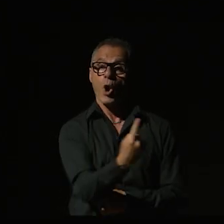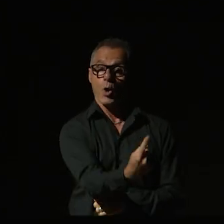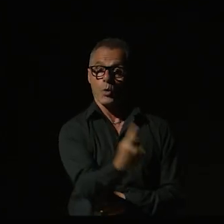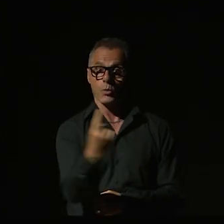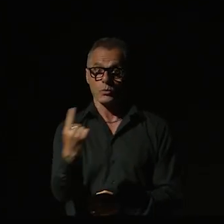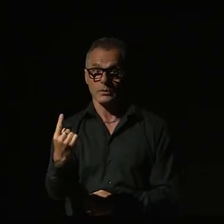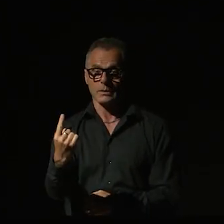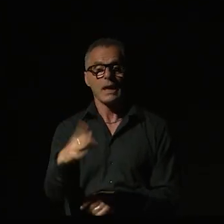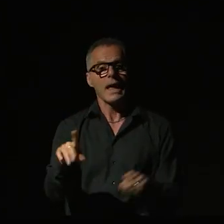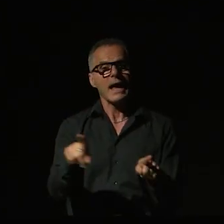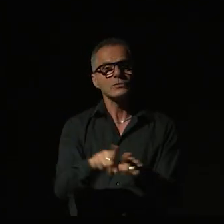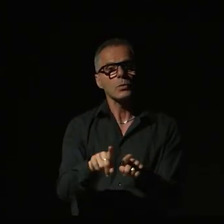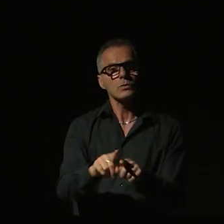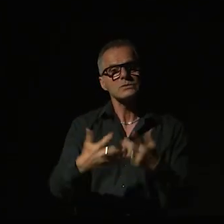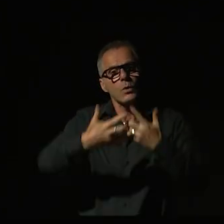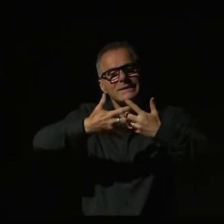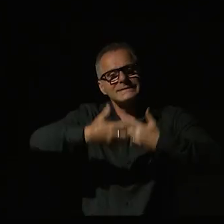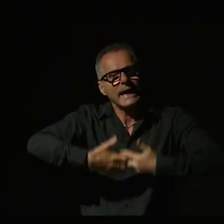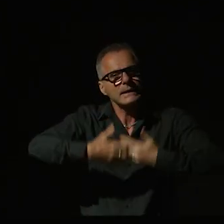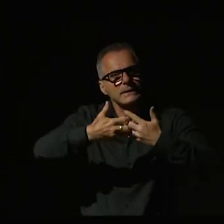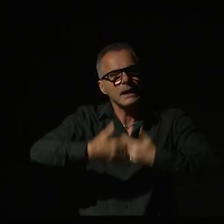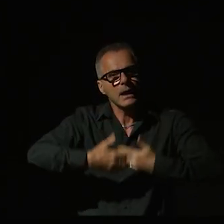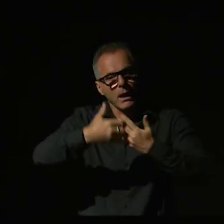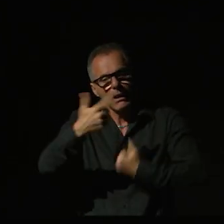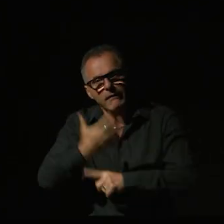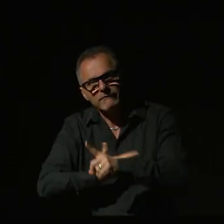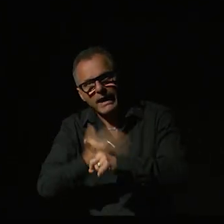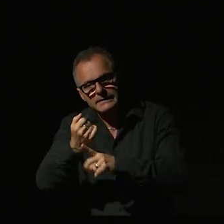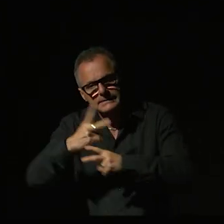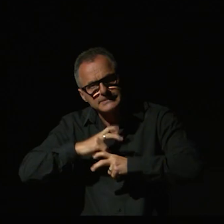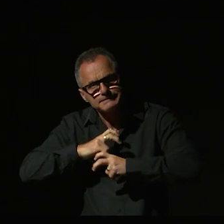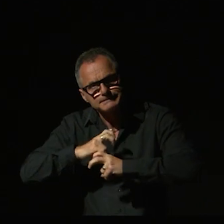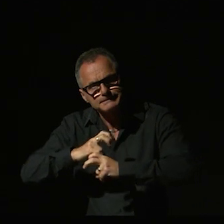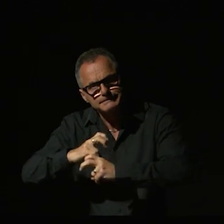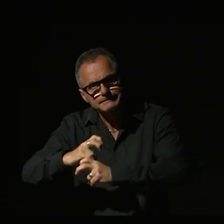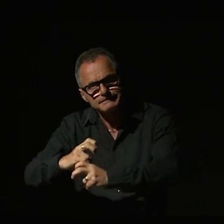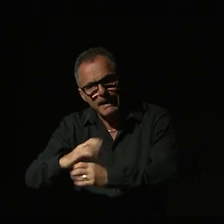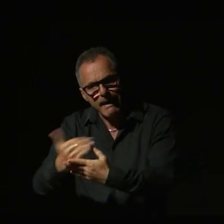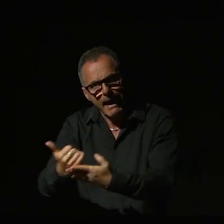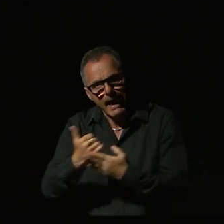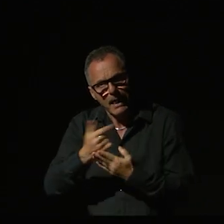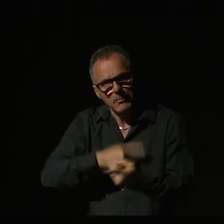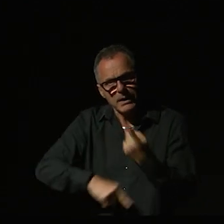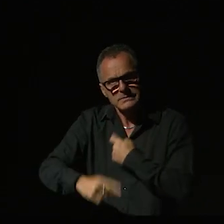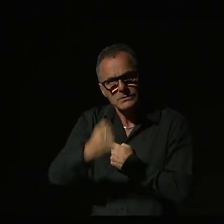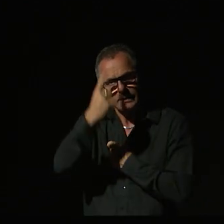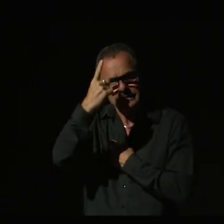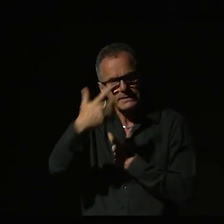as the technical findings that help us to better understand how they were used